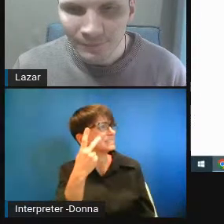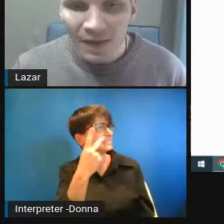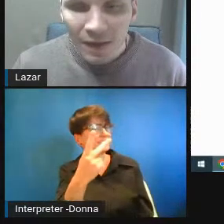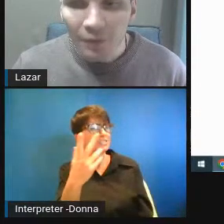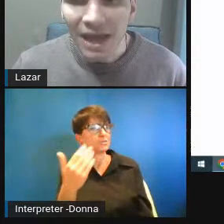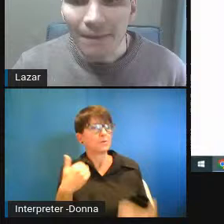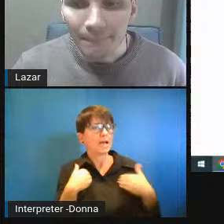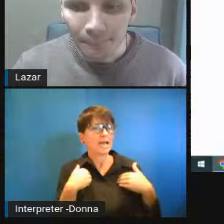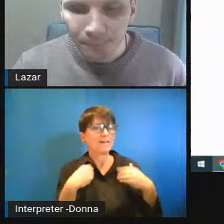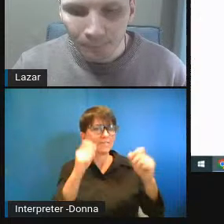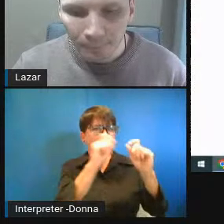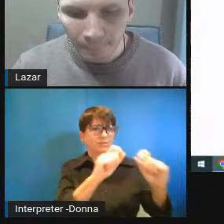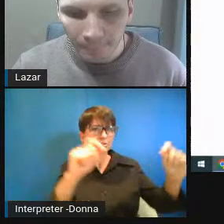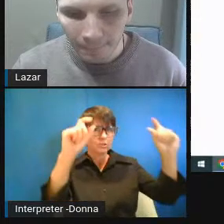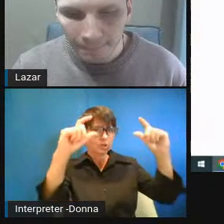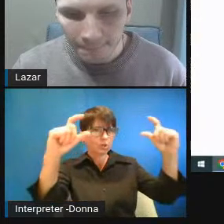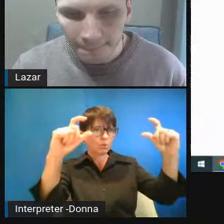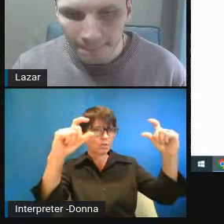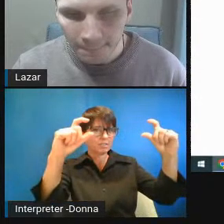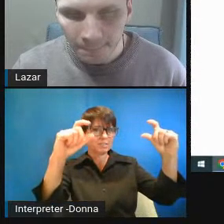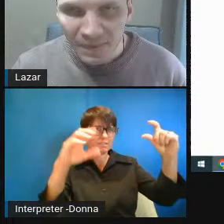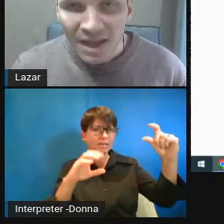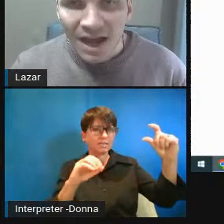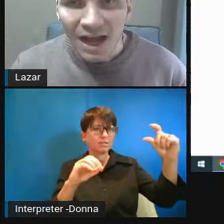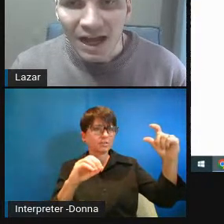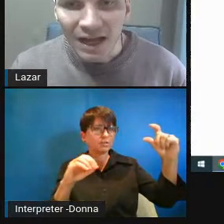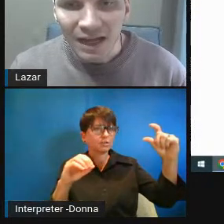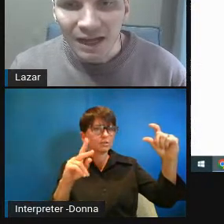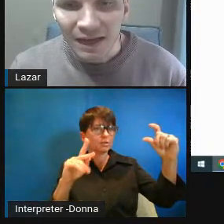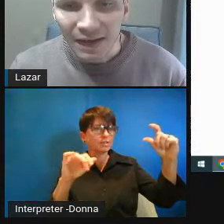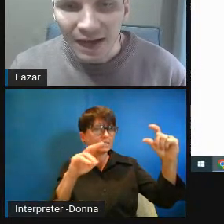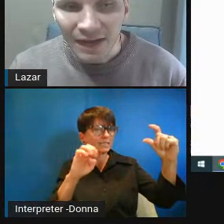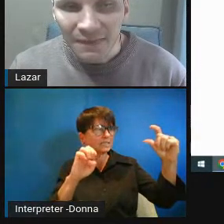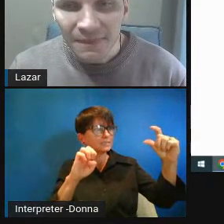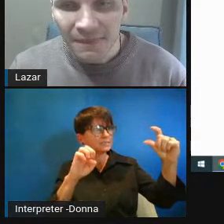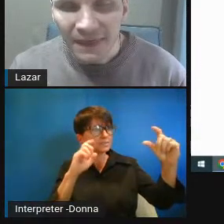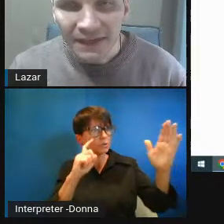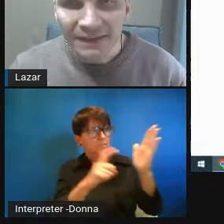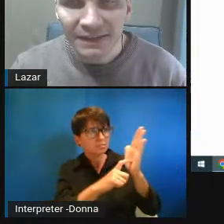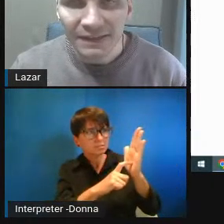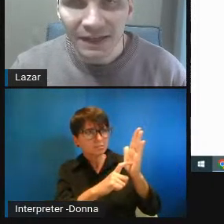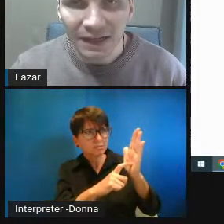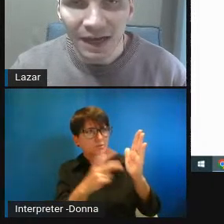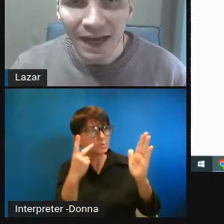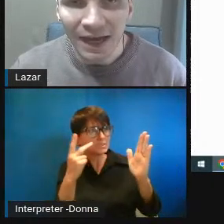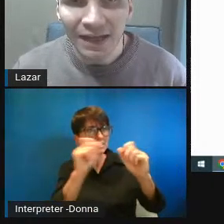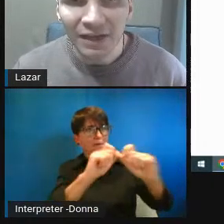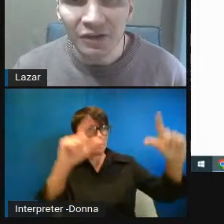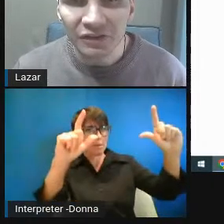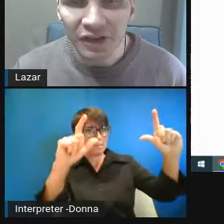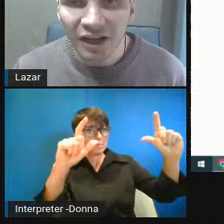One thing I wanted to ask you Lazar is I can see at the top of your screen you have the cookies notice. You saw that?